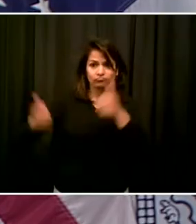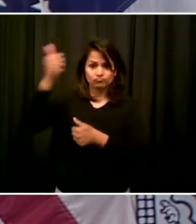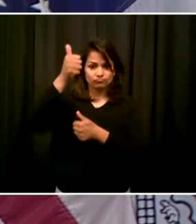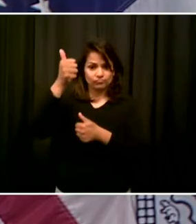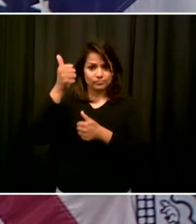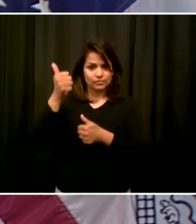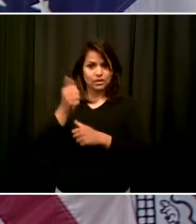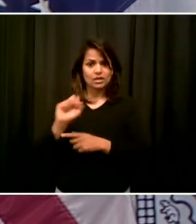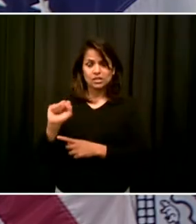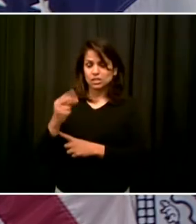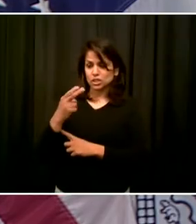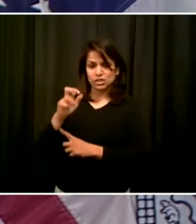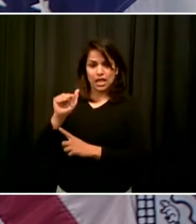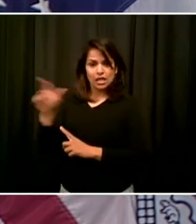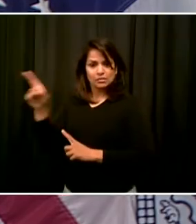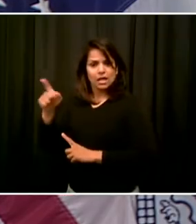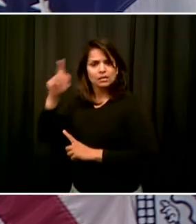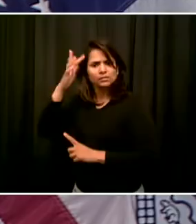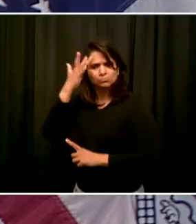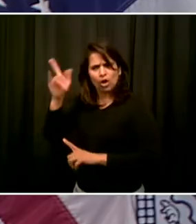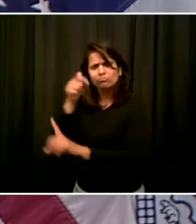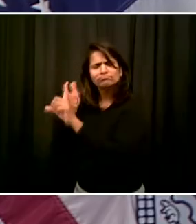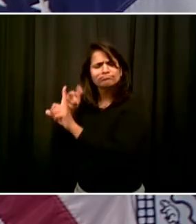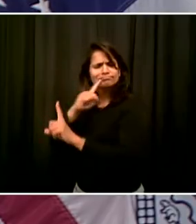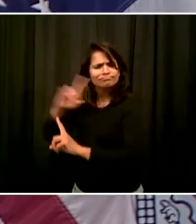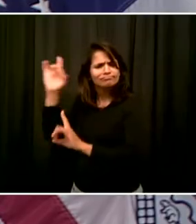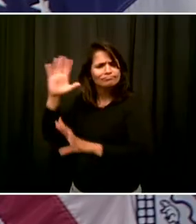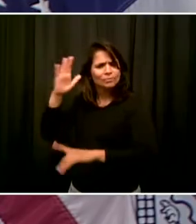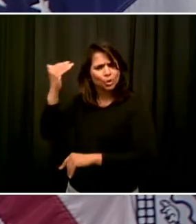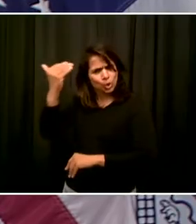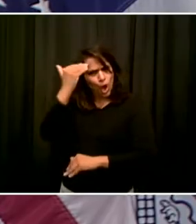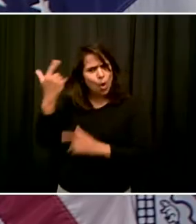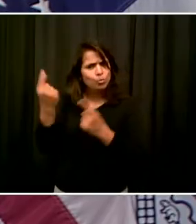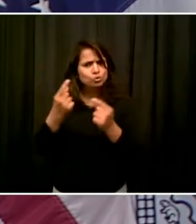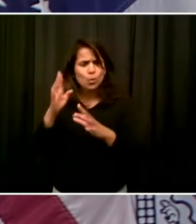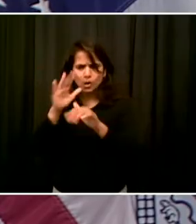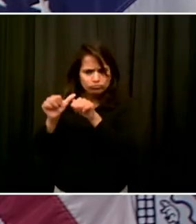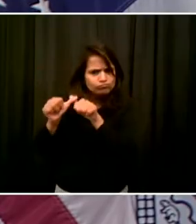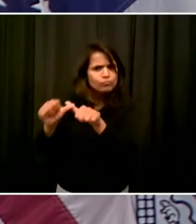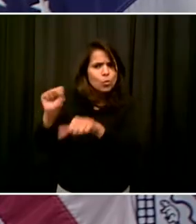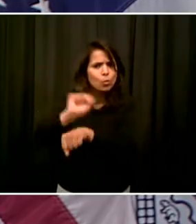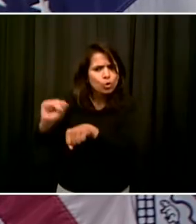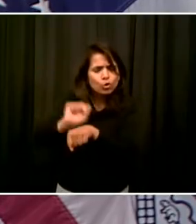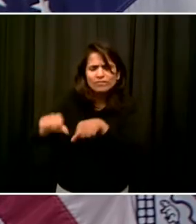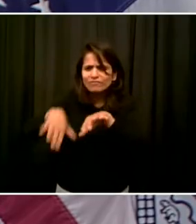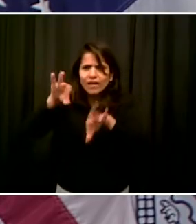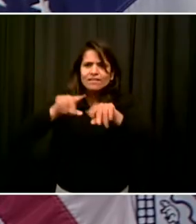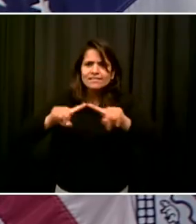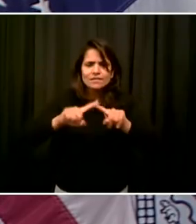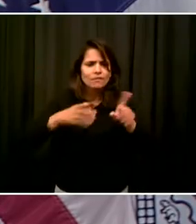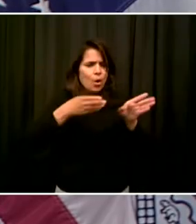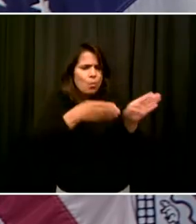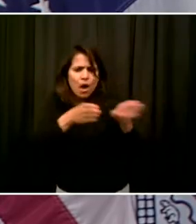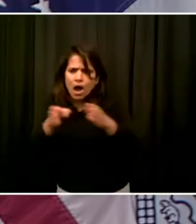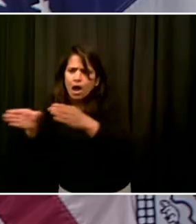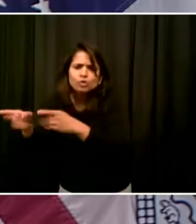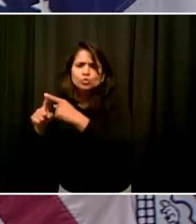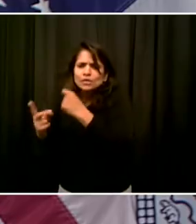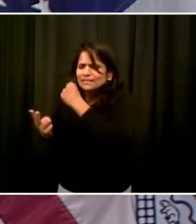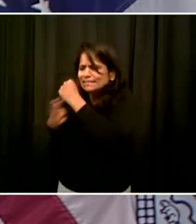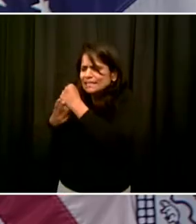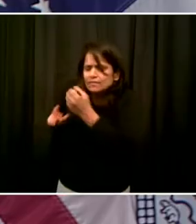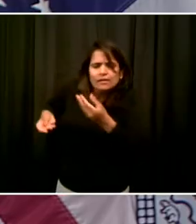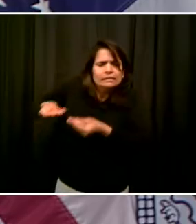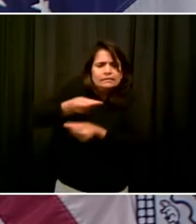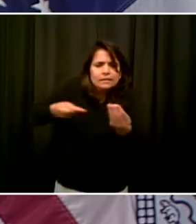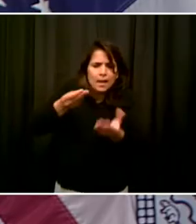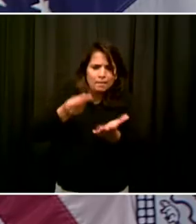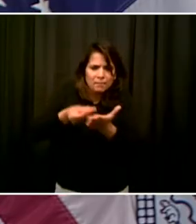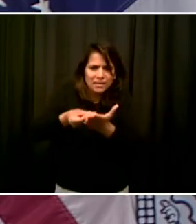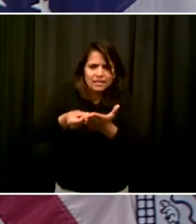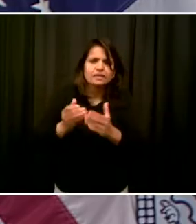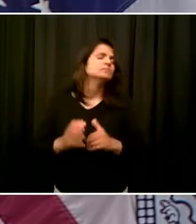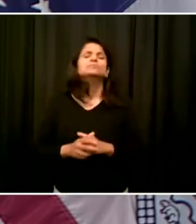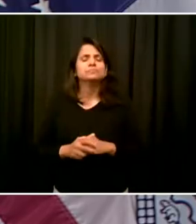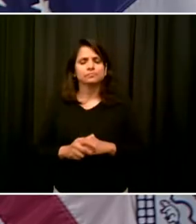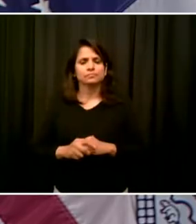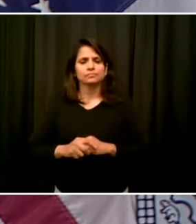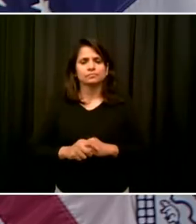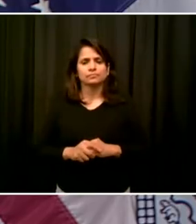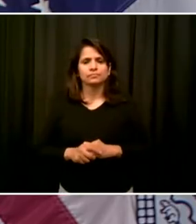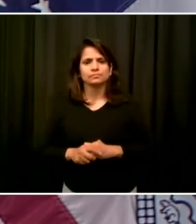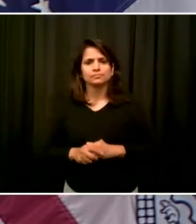MANAGEMENT. SO,